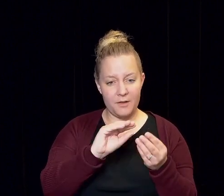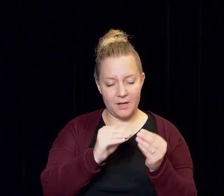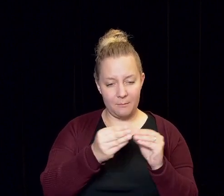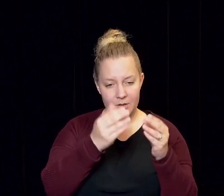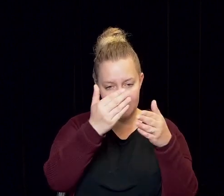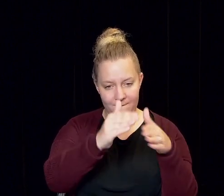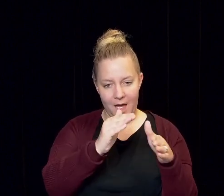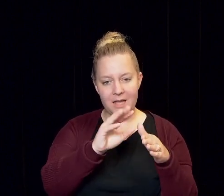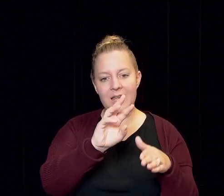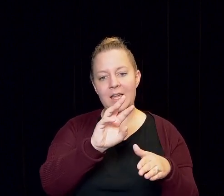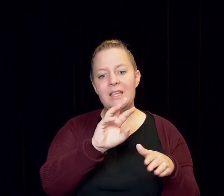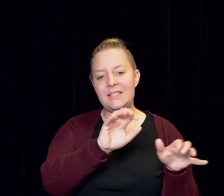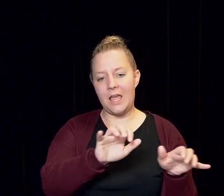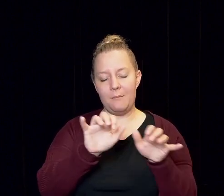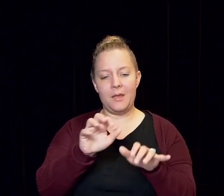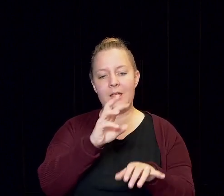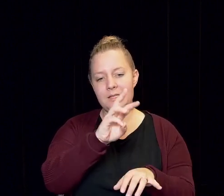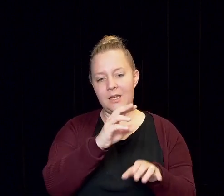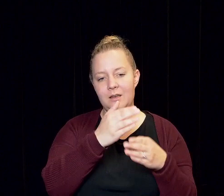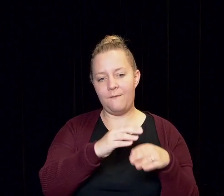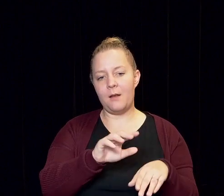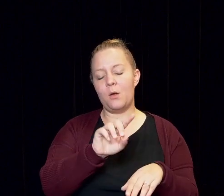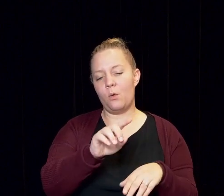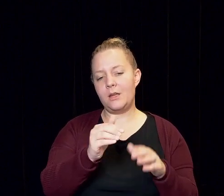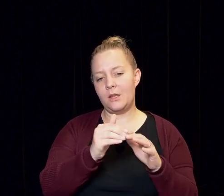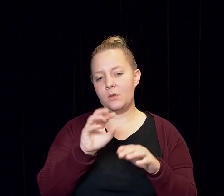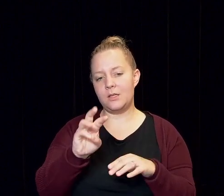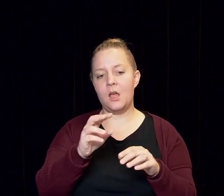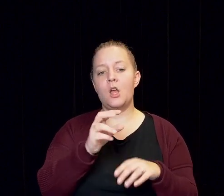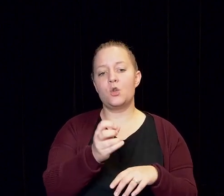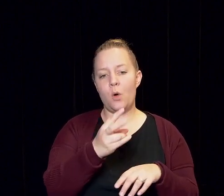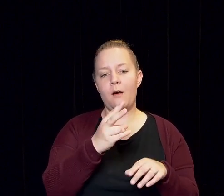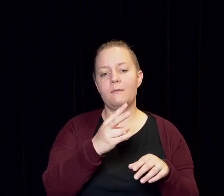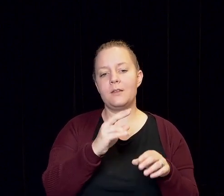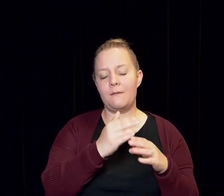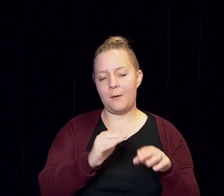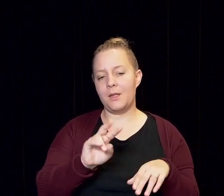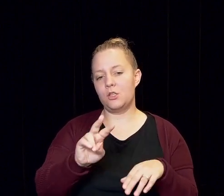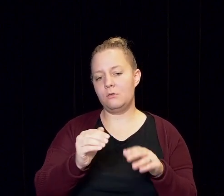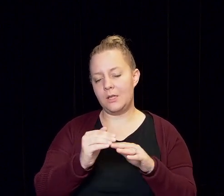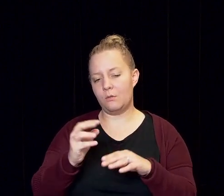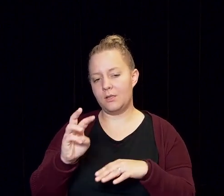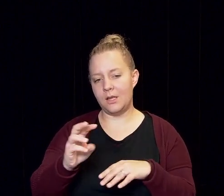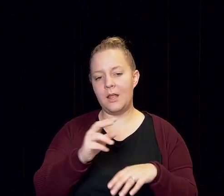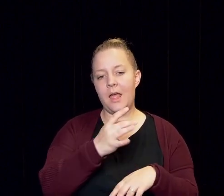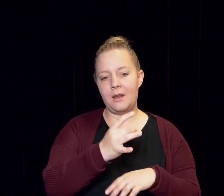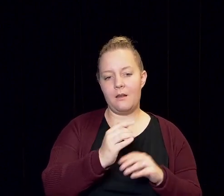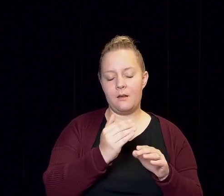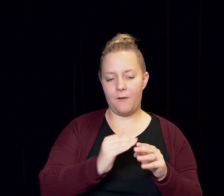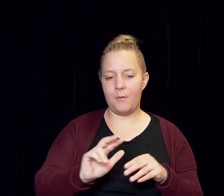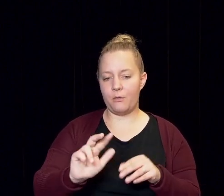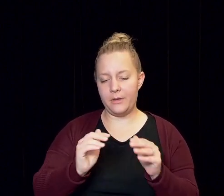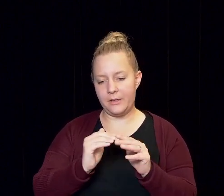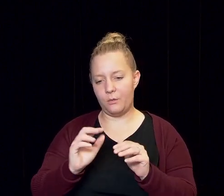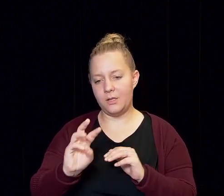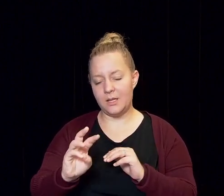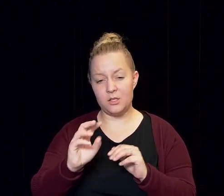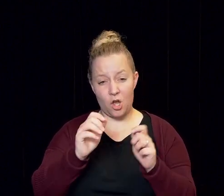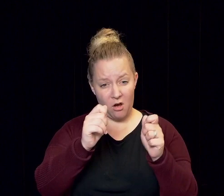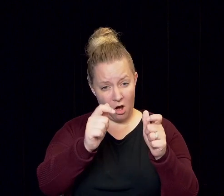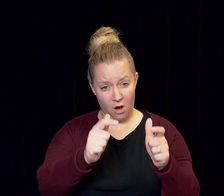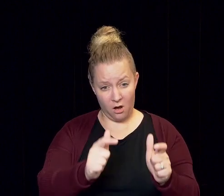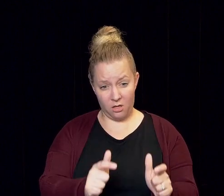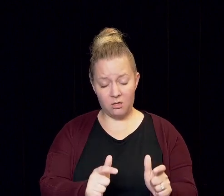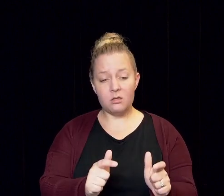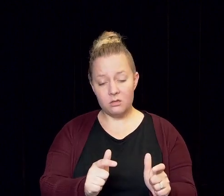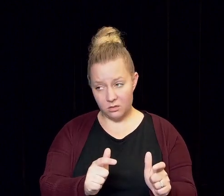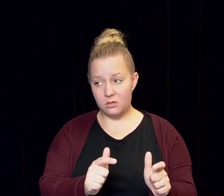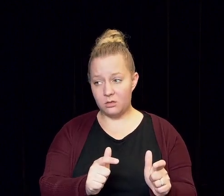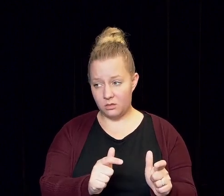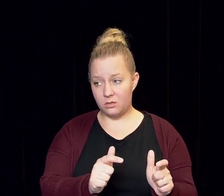6 divided by 1 is 6, 12 divided by 2 is 6, and 18 divided by 3 is 6. So, on all of them